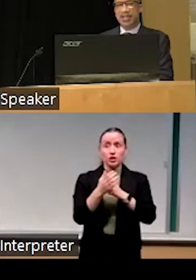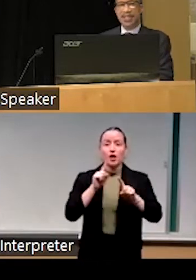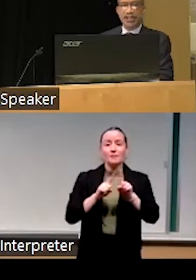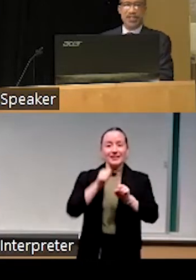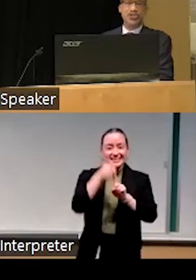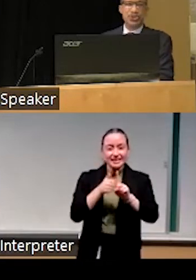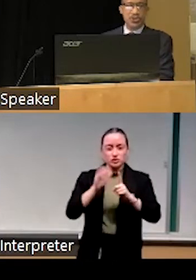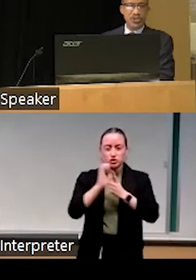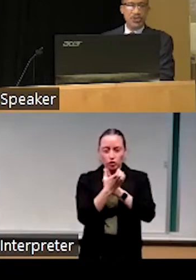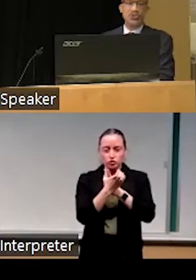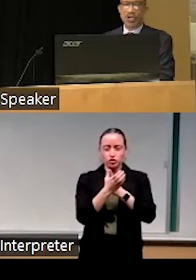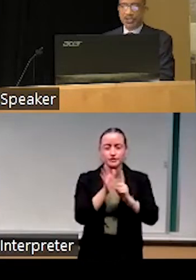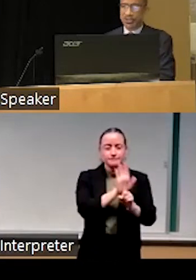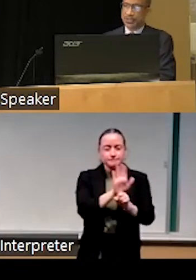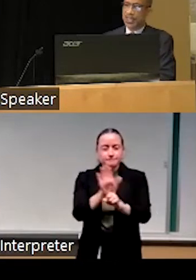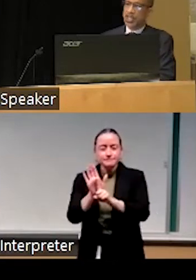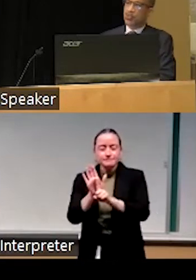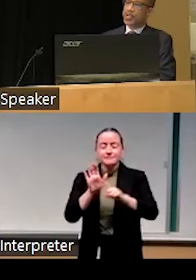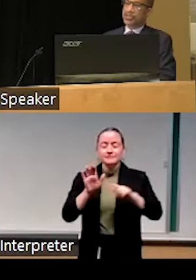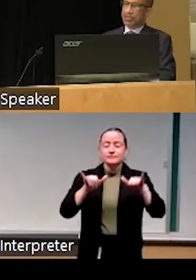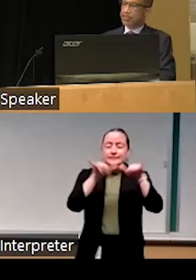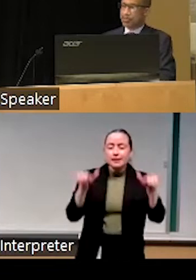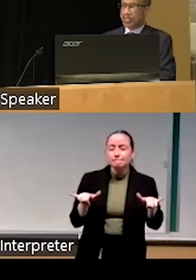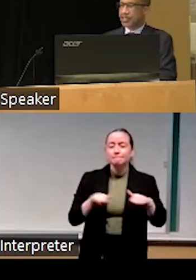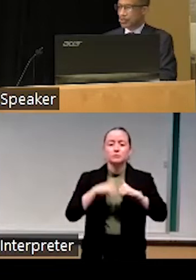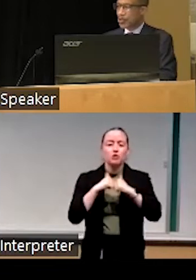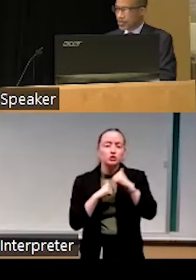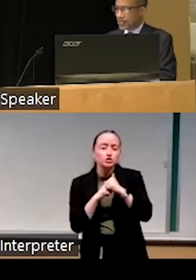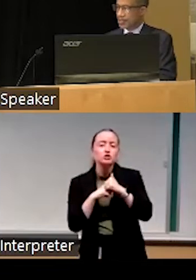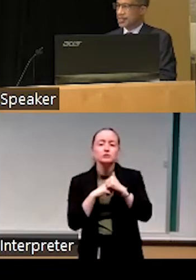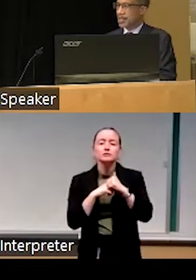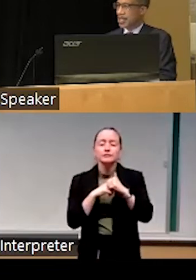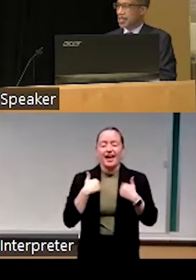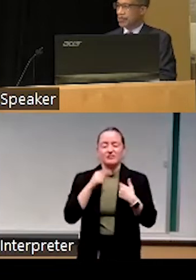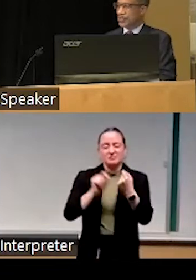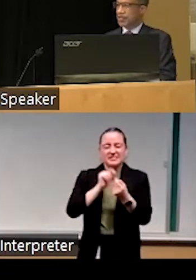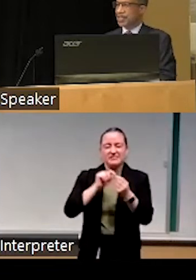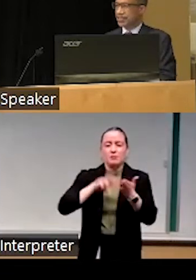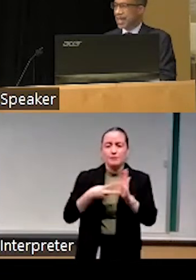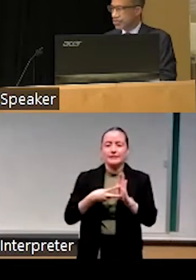a set of Institutions or structures which serve particular purposes in preserving the